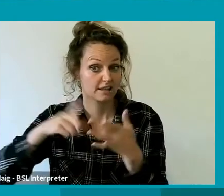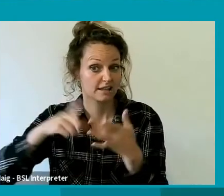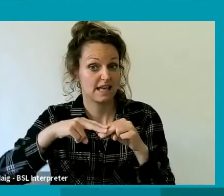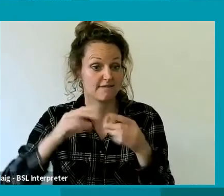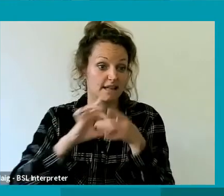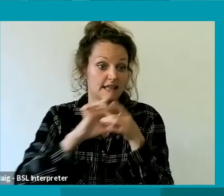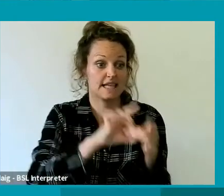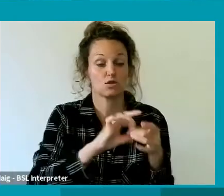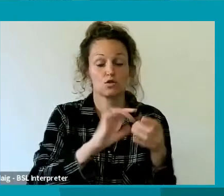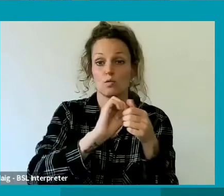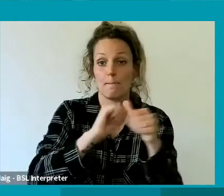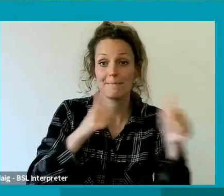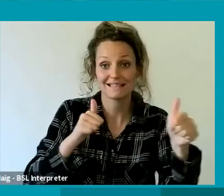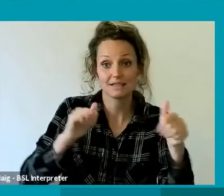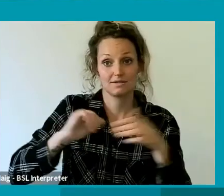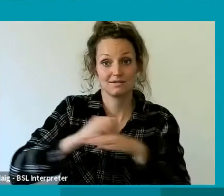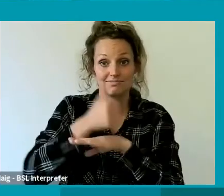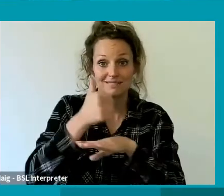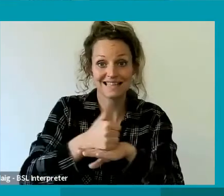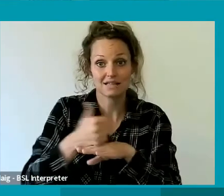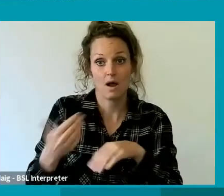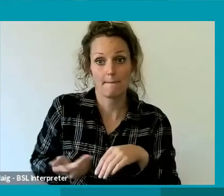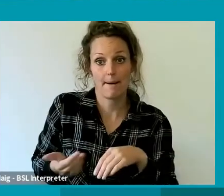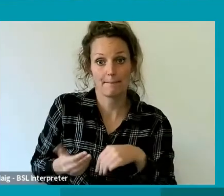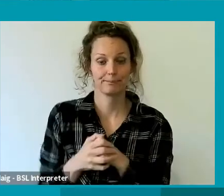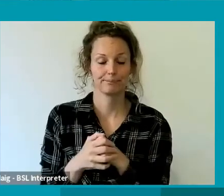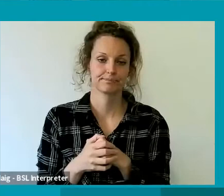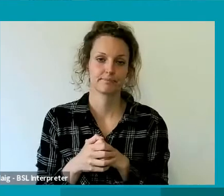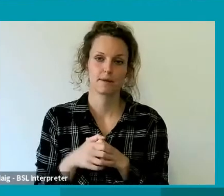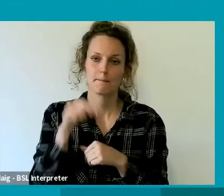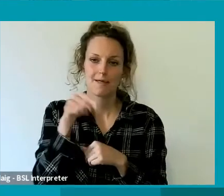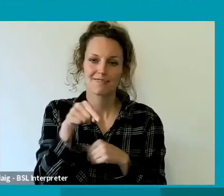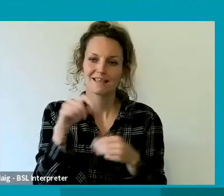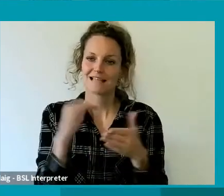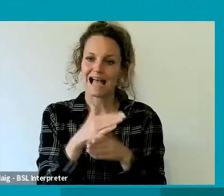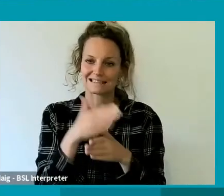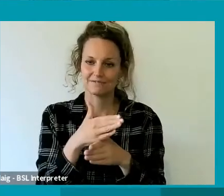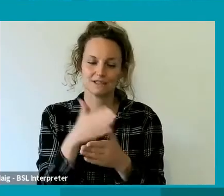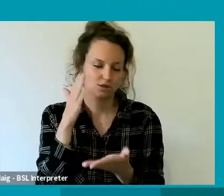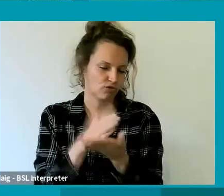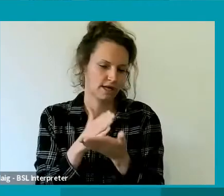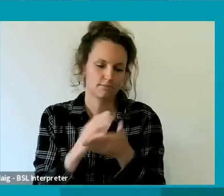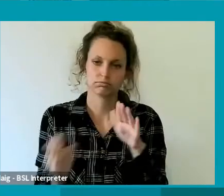But this brainstorm activity is really the building block is the foundation to help you